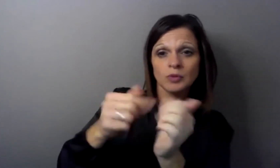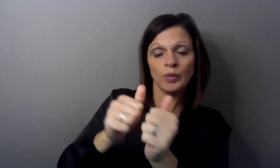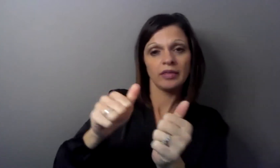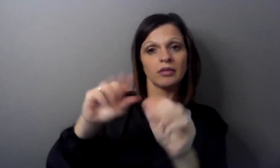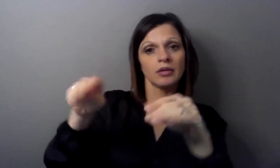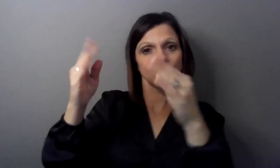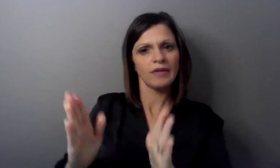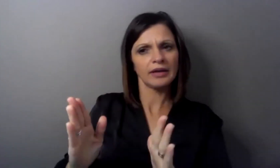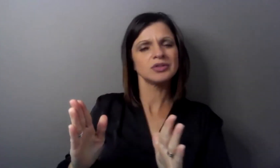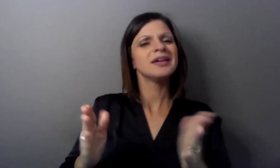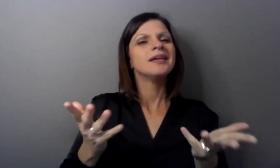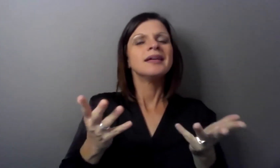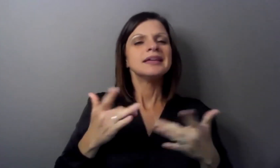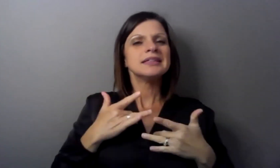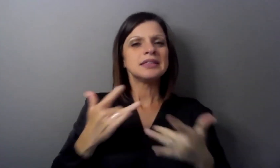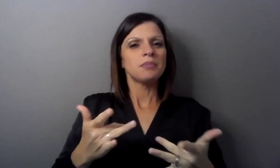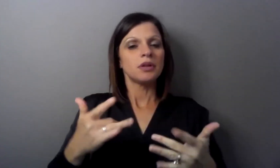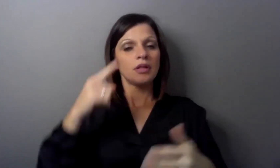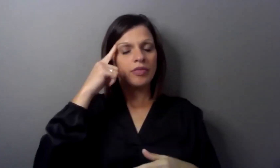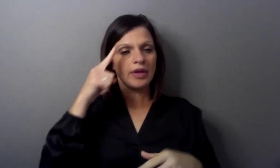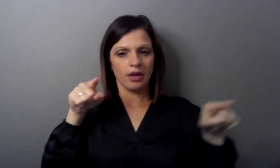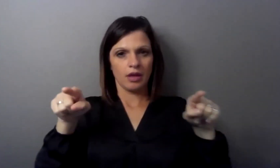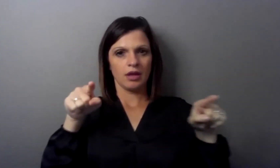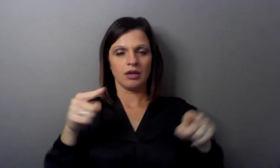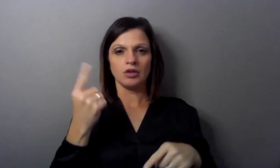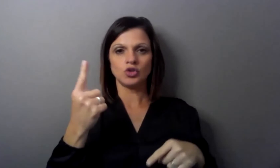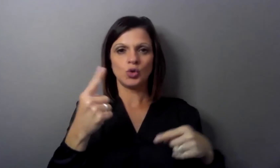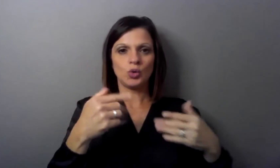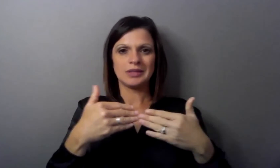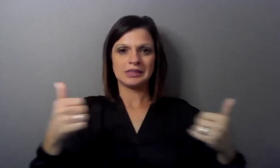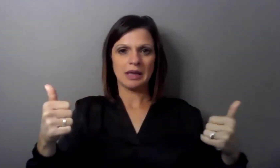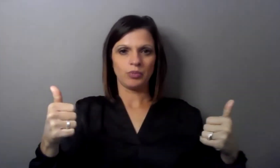we think of these things as two separate things. They have to be done in conjunction to affect change.